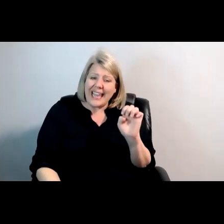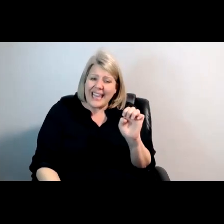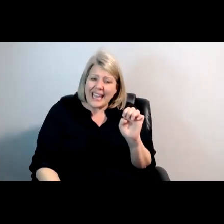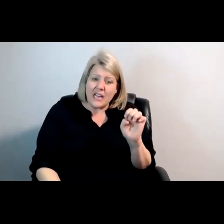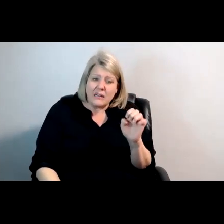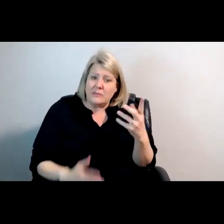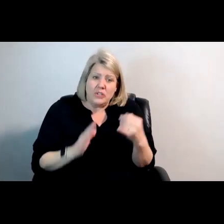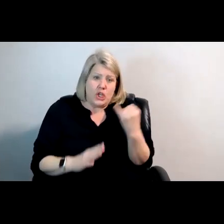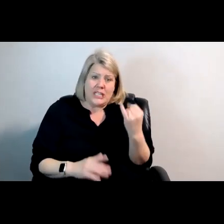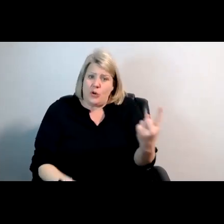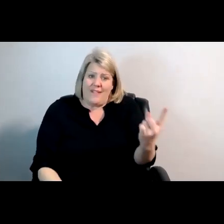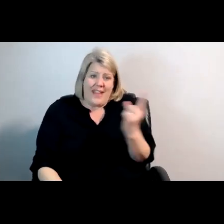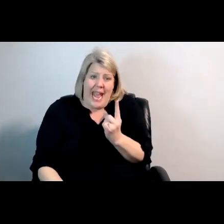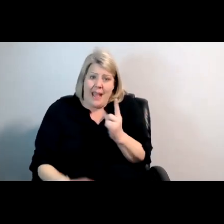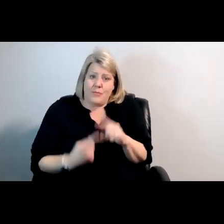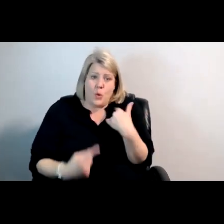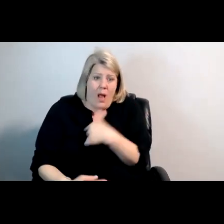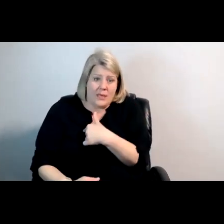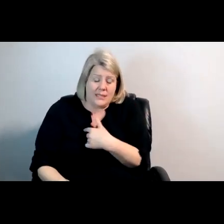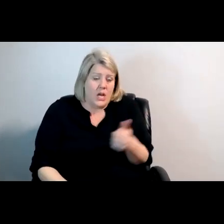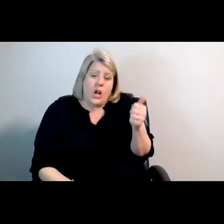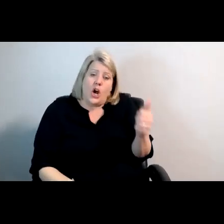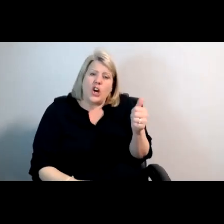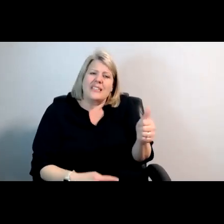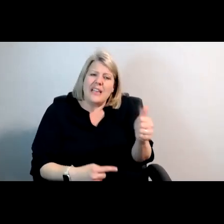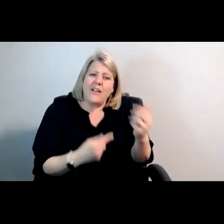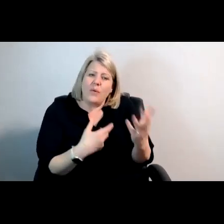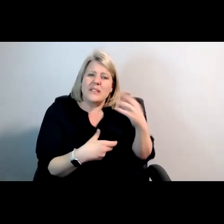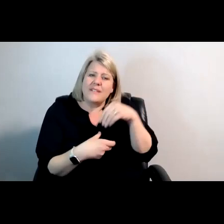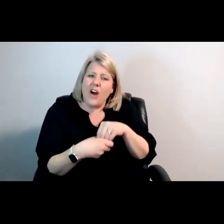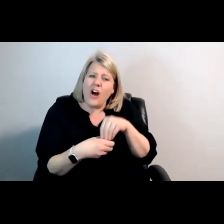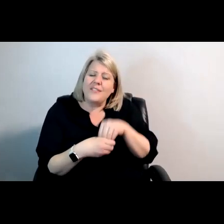She was involved with Kentucky Protection & Advocacy